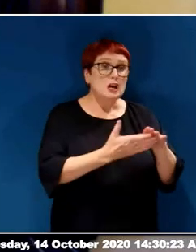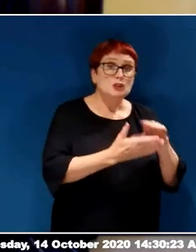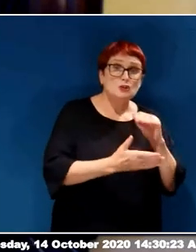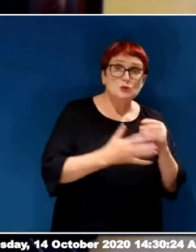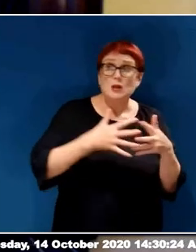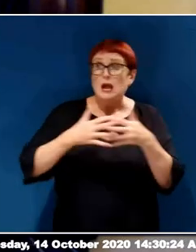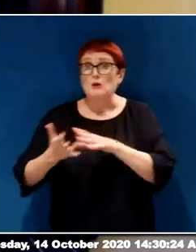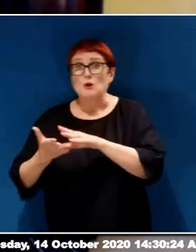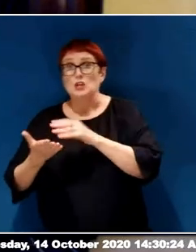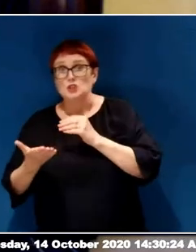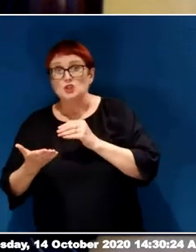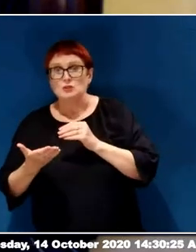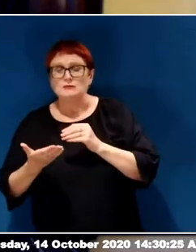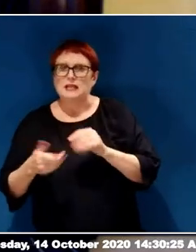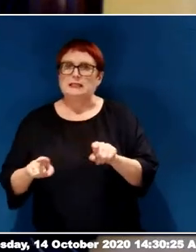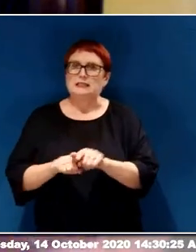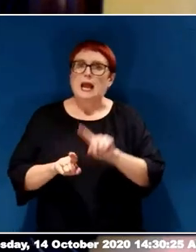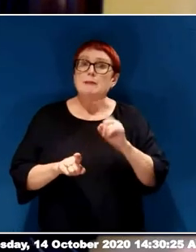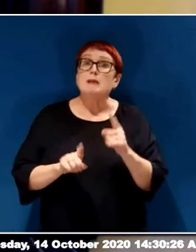And so we can --- and Finland, for that matter.